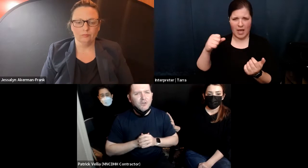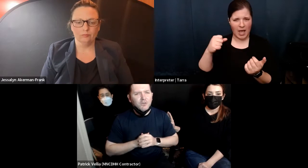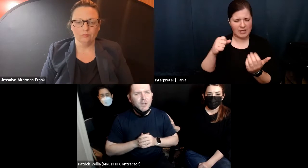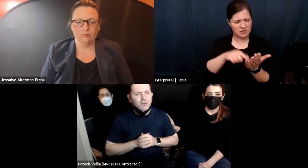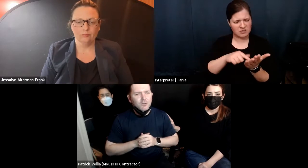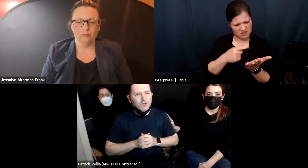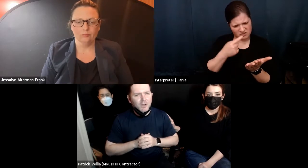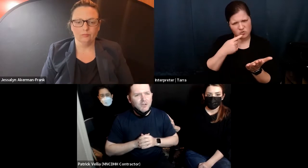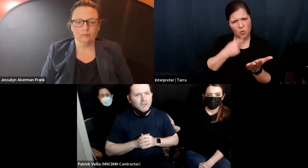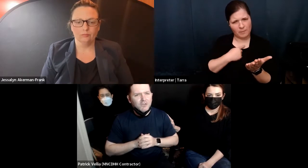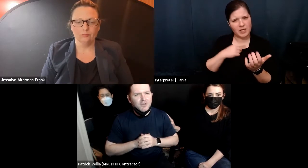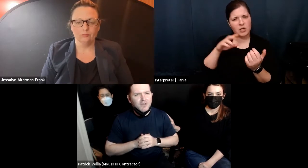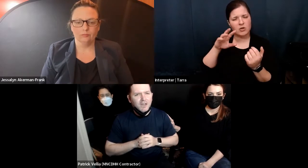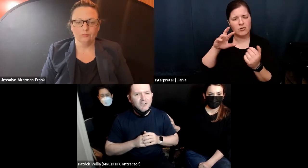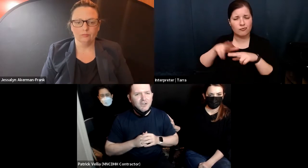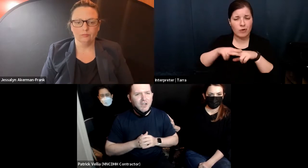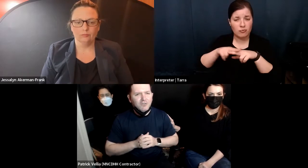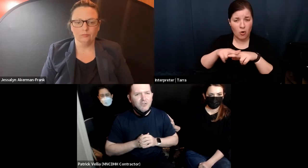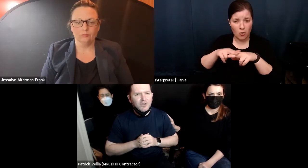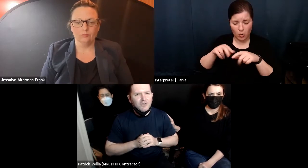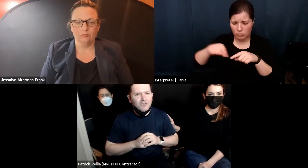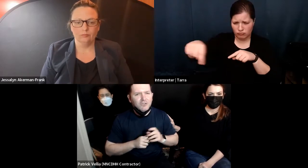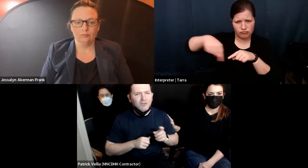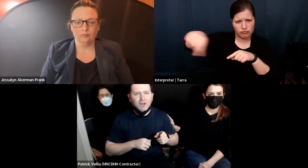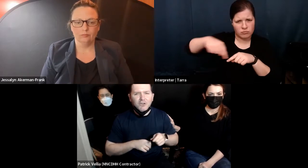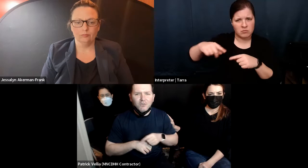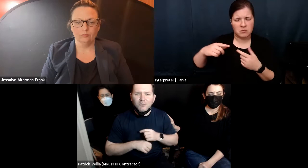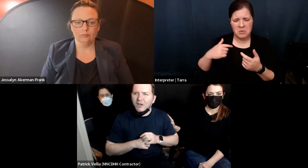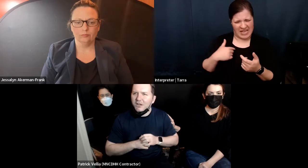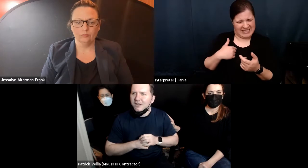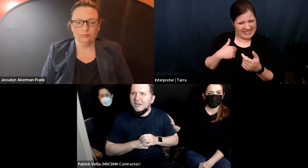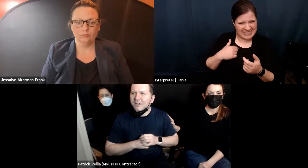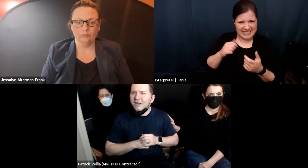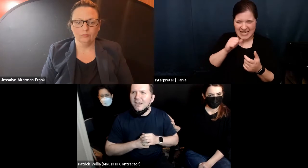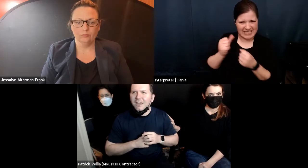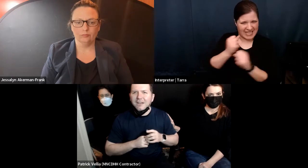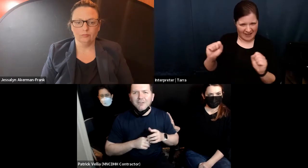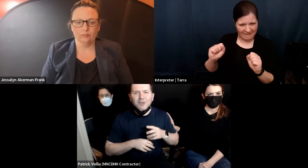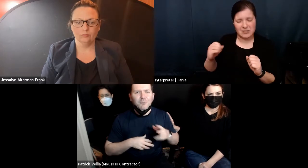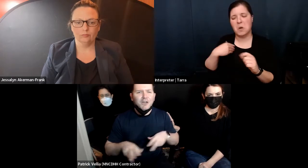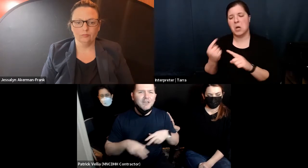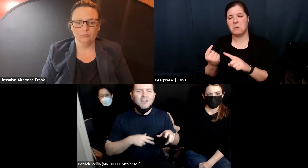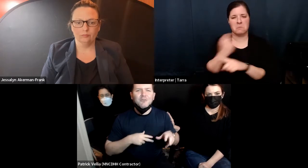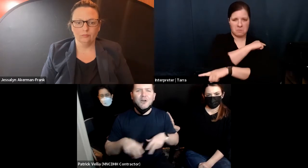So I tried to follow the GPS to go to Chick-Fil-A for dinner. The GPS wanted me to cross over railroad tracks. I didn't think that was safe.